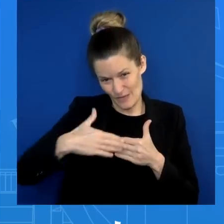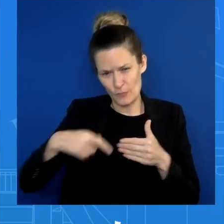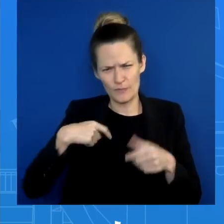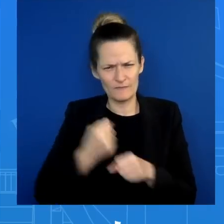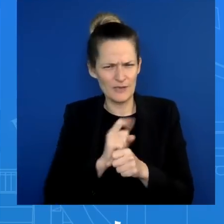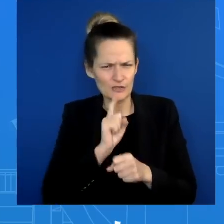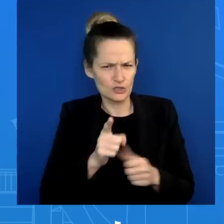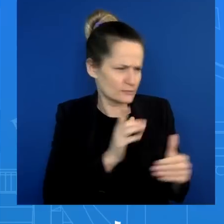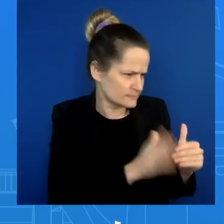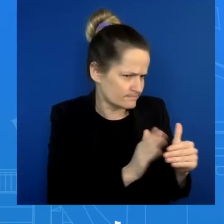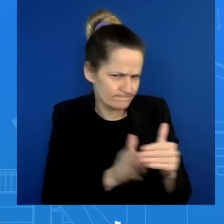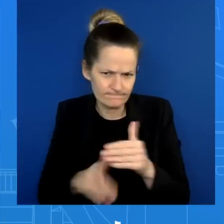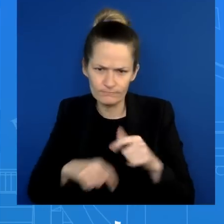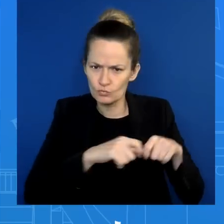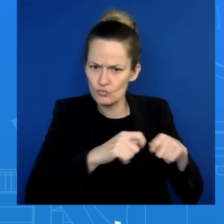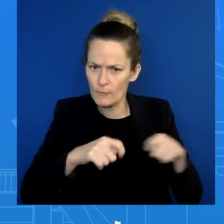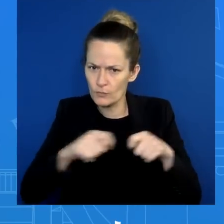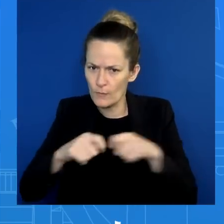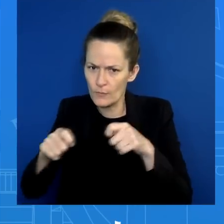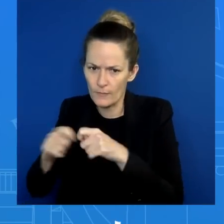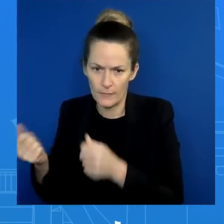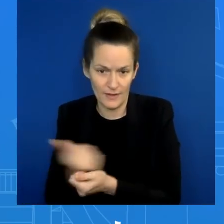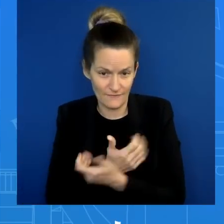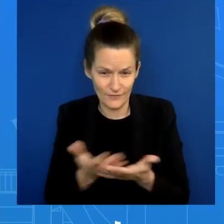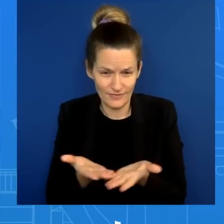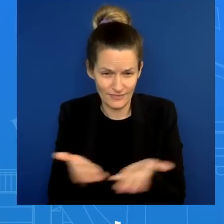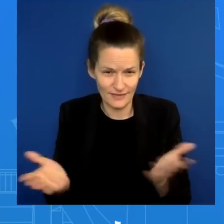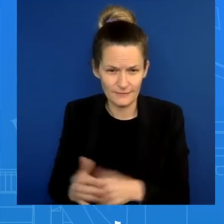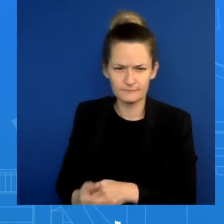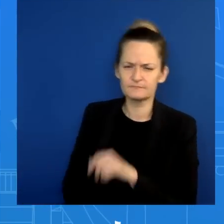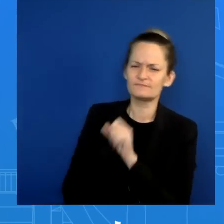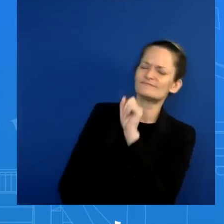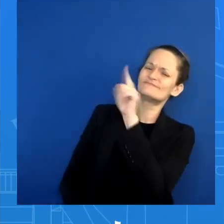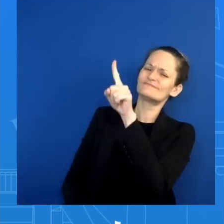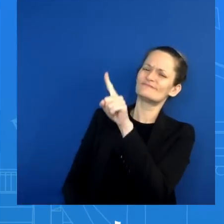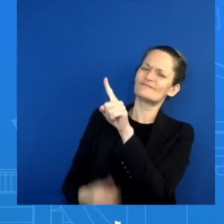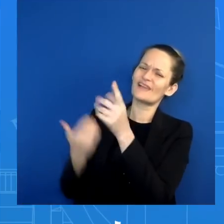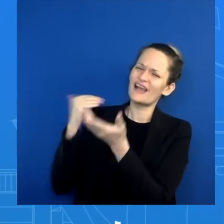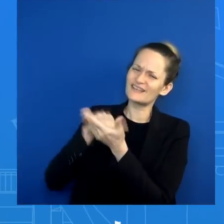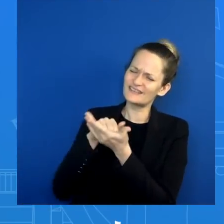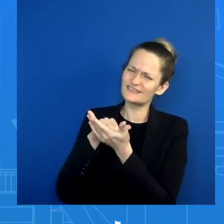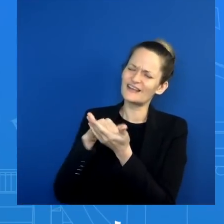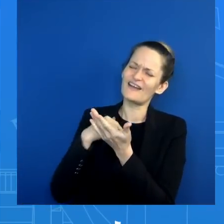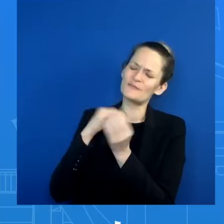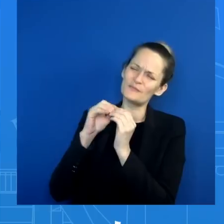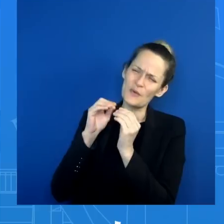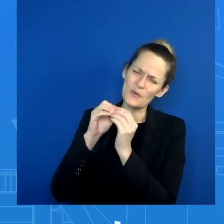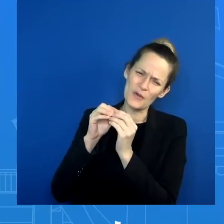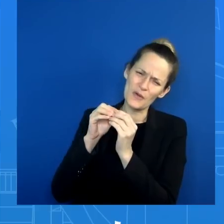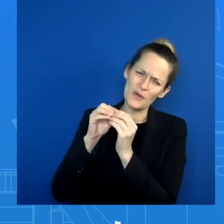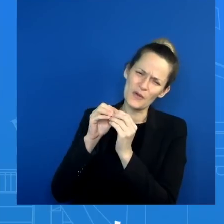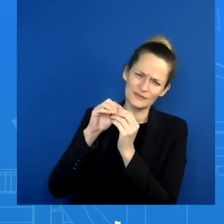to following up, you know, the color coded. Ryan in Ohio A lot of what a lot of the Democrats have in common, those who've been pushing back